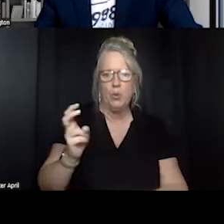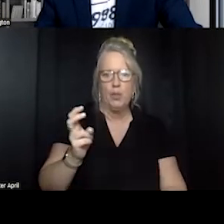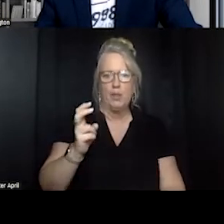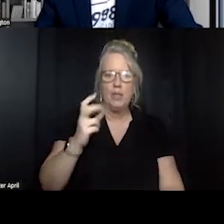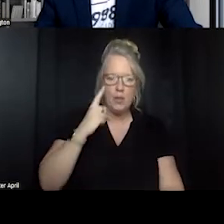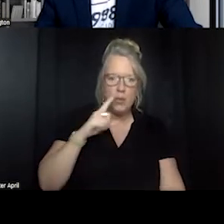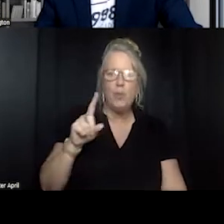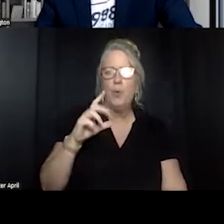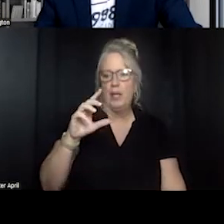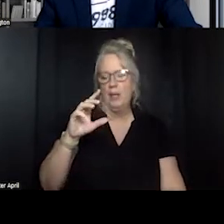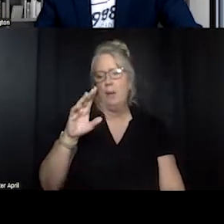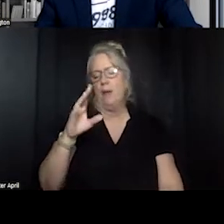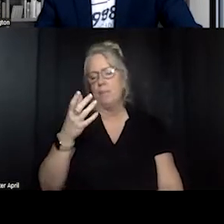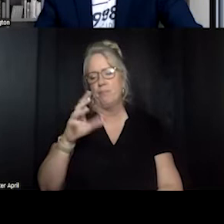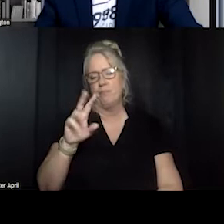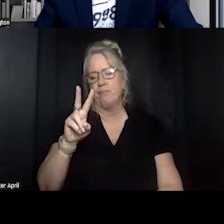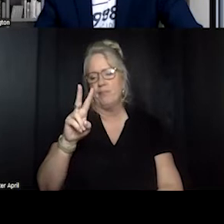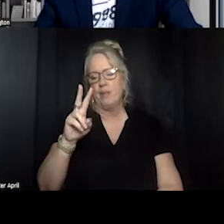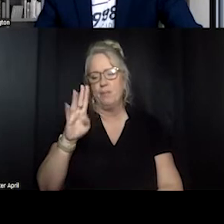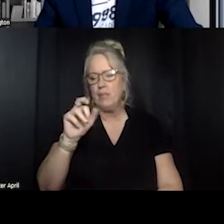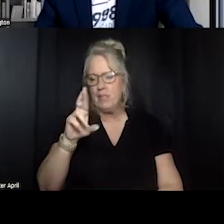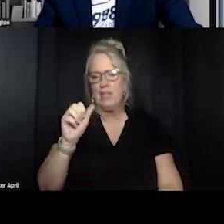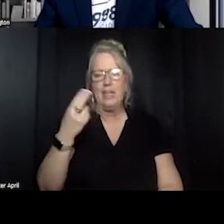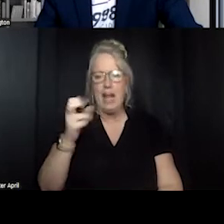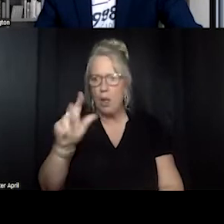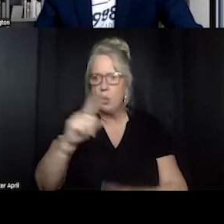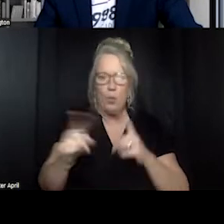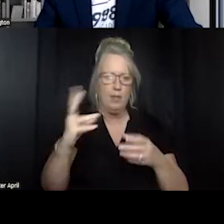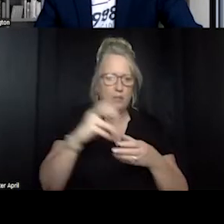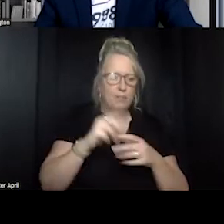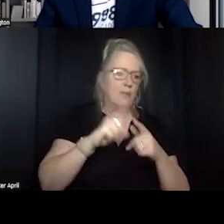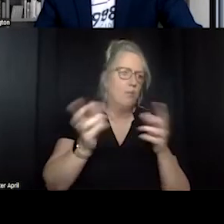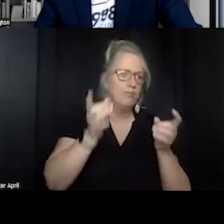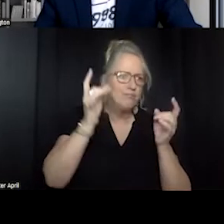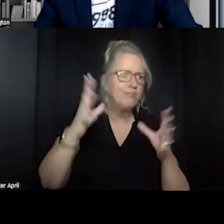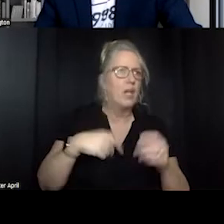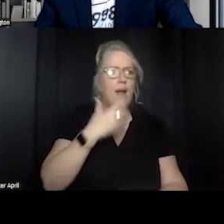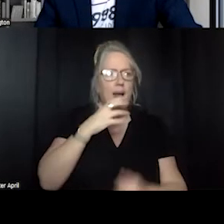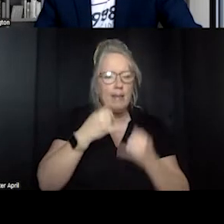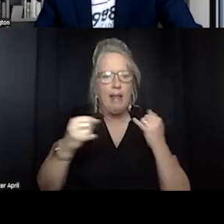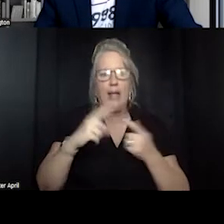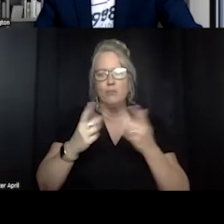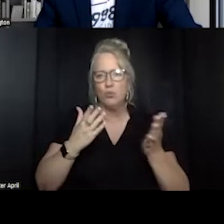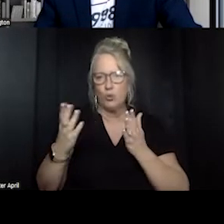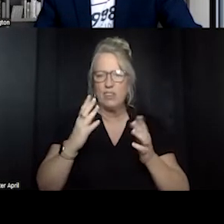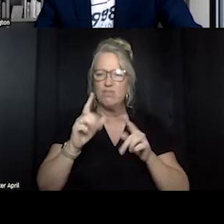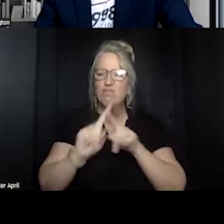ONE OF THE PIONEERS, GEORGIA CRISIS ACCESS LINE AND, CRISIS SERVICES. WE'LL PUT THE LINKS INTO THE